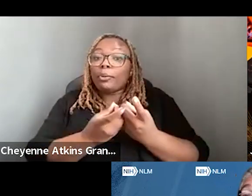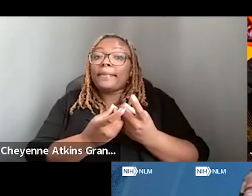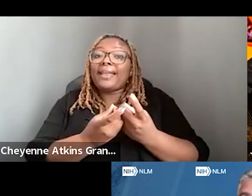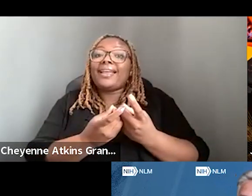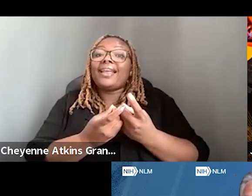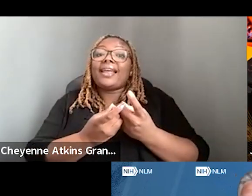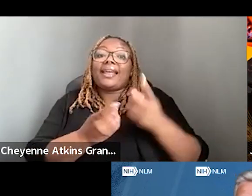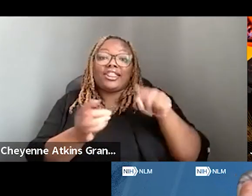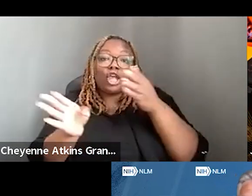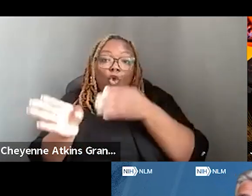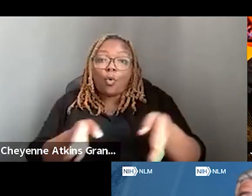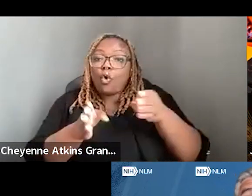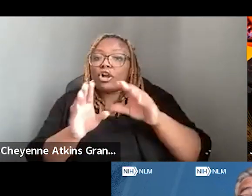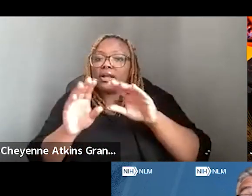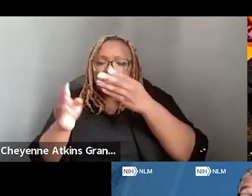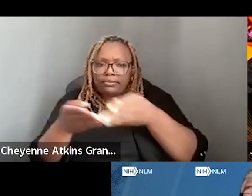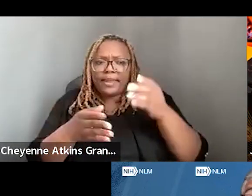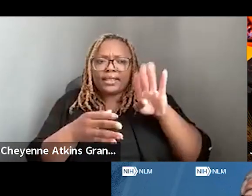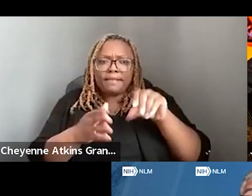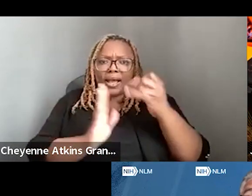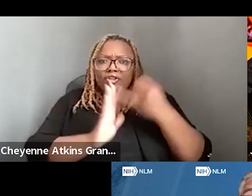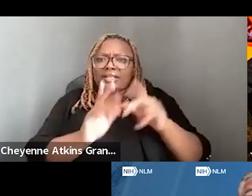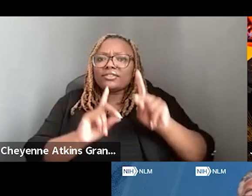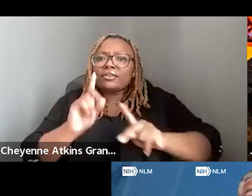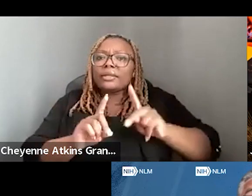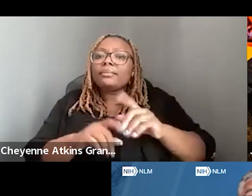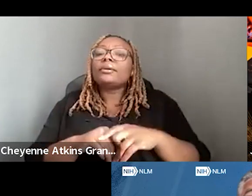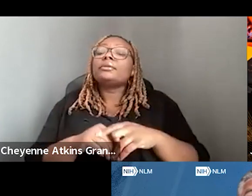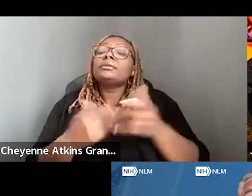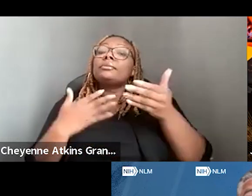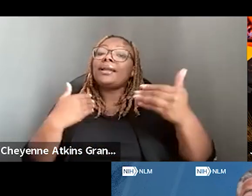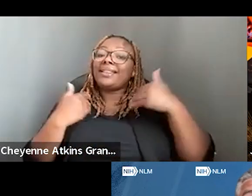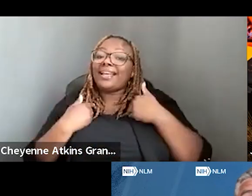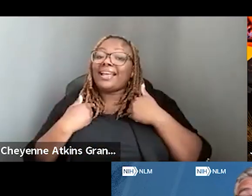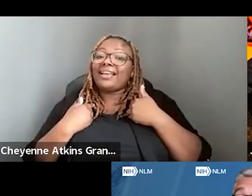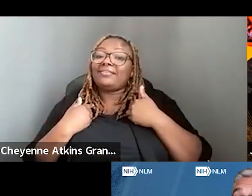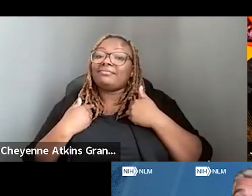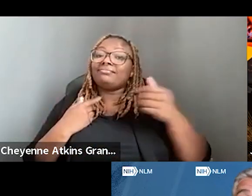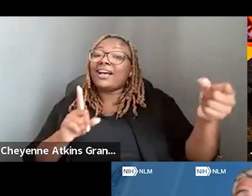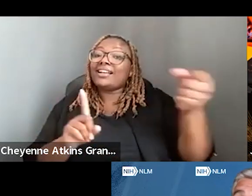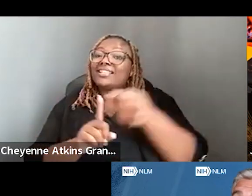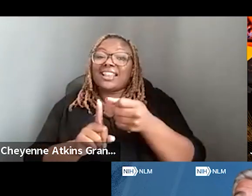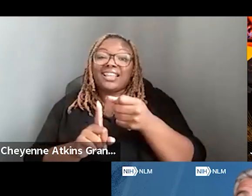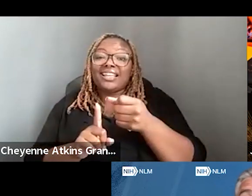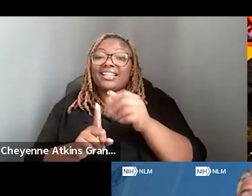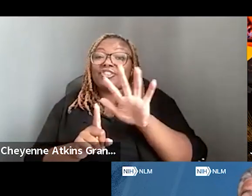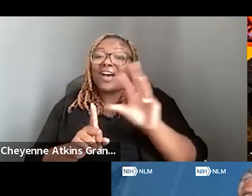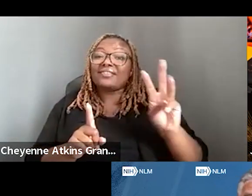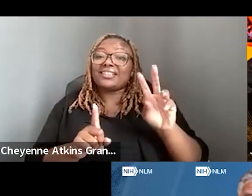of organize all the biosketches for people. So they might have -- might be a delegate to, you know, five, six, seven different PIs